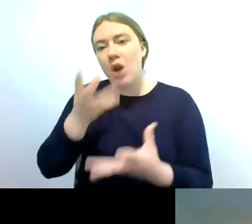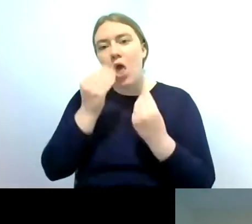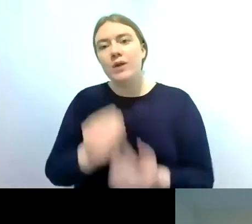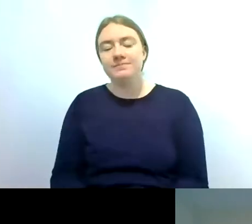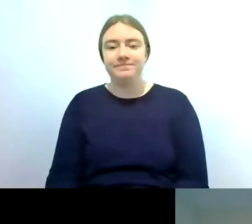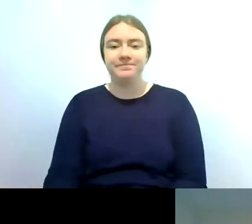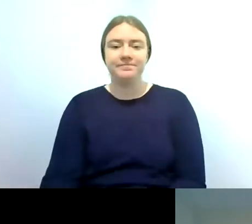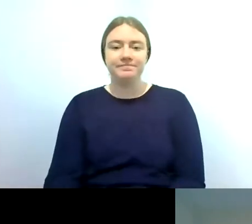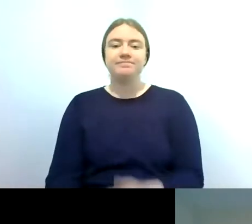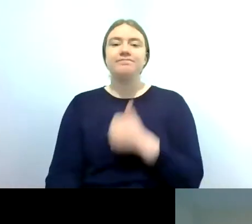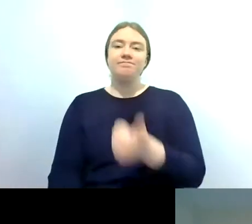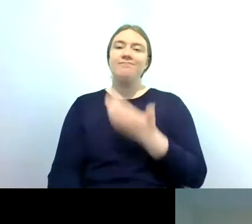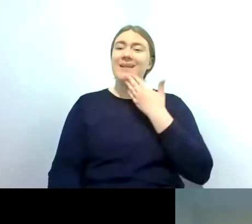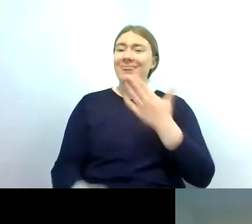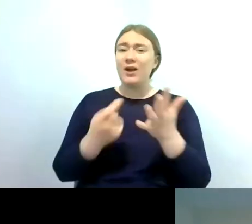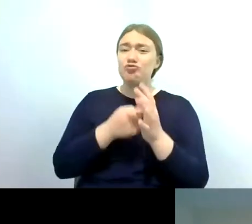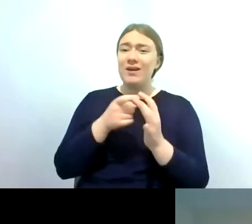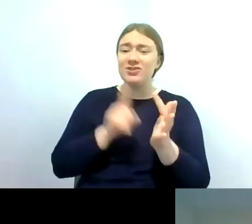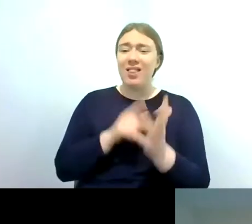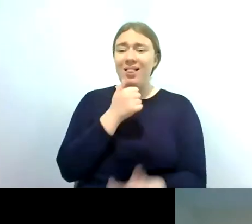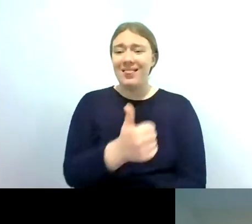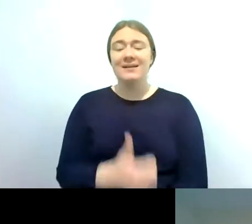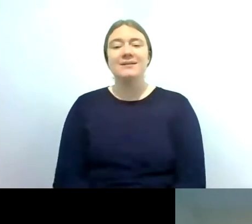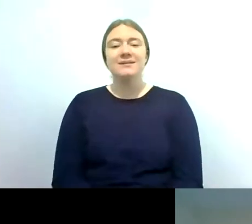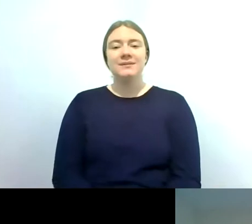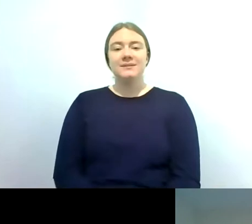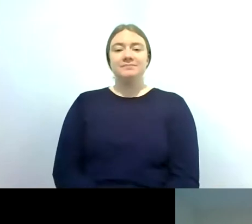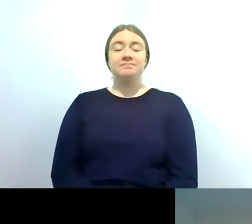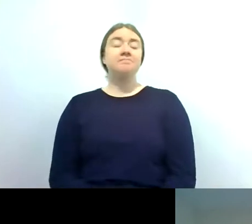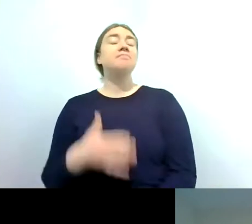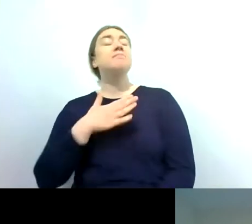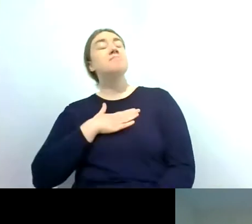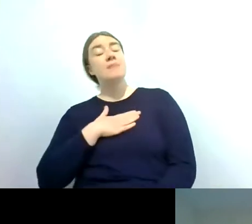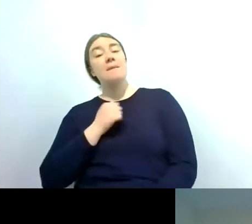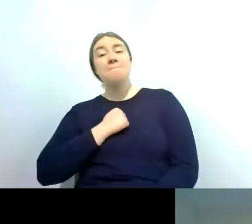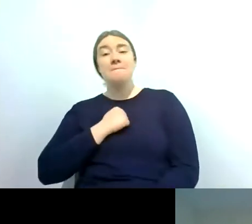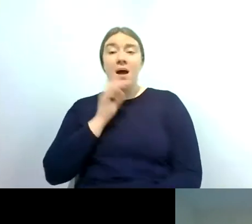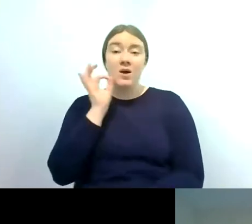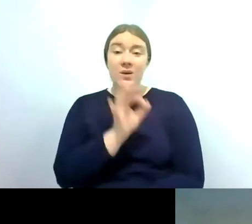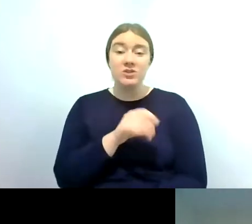brilliant thanks rachel um my question was going to be you mentioned a lot of the riverflies